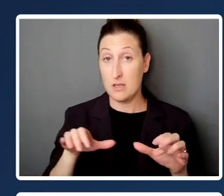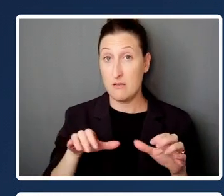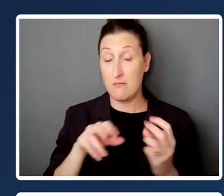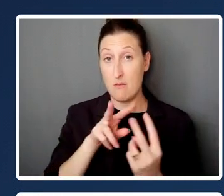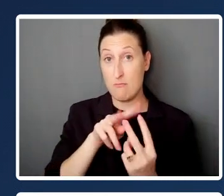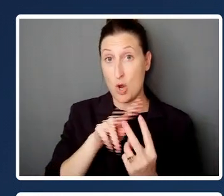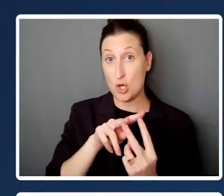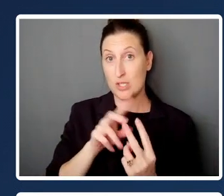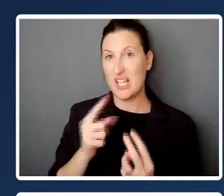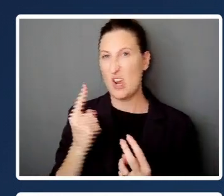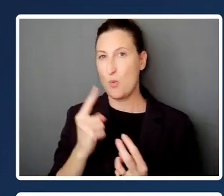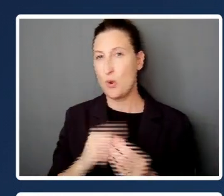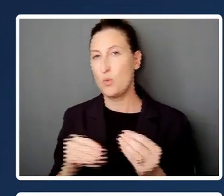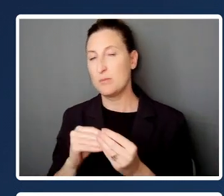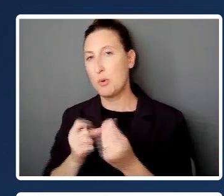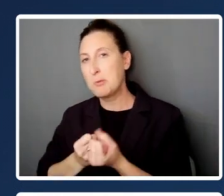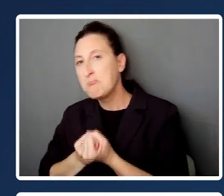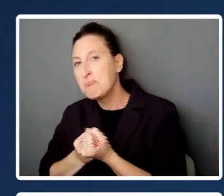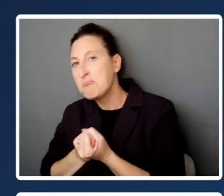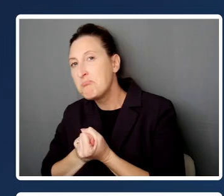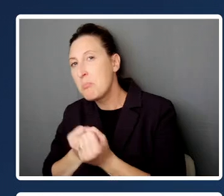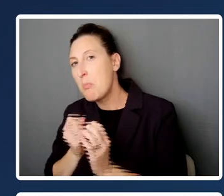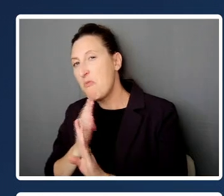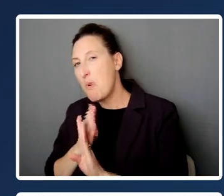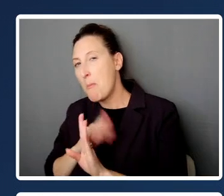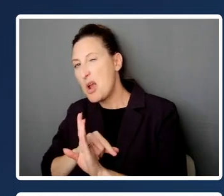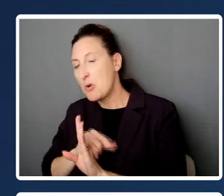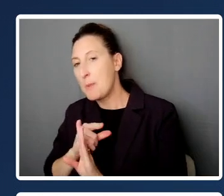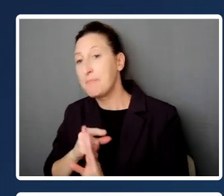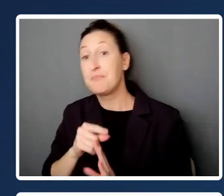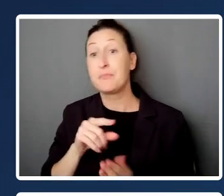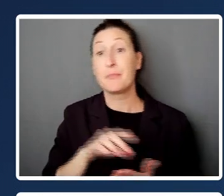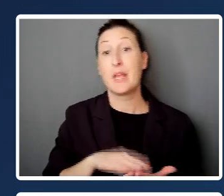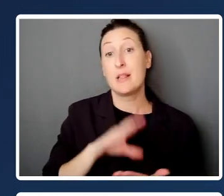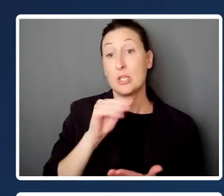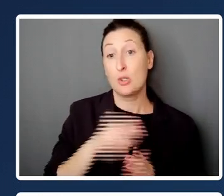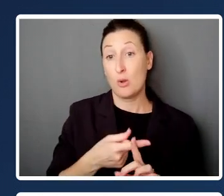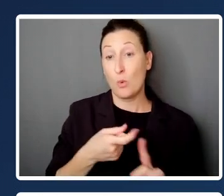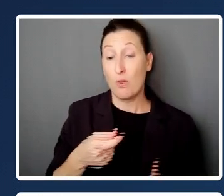it was -- the students were from Roosevelt High School, as I had mentioned earlier. And